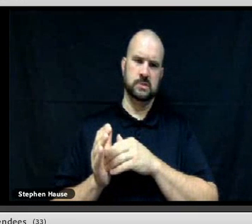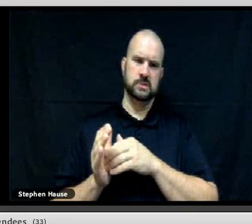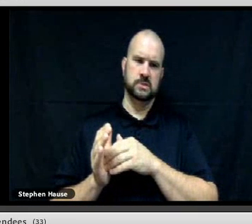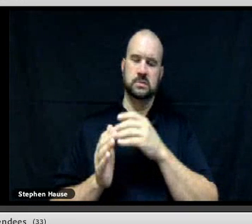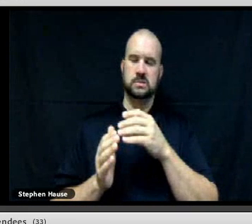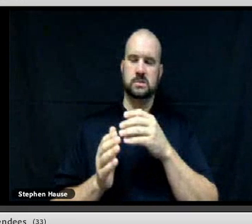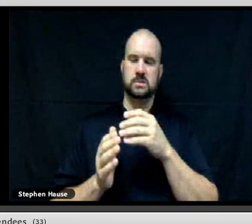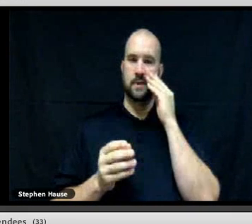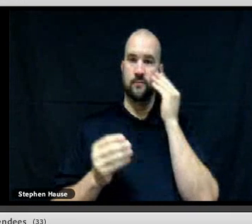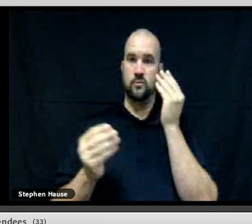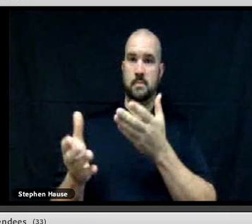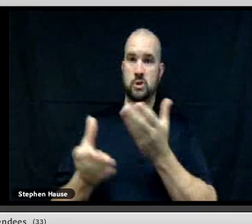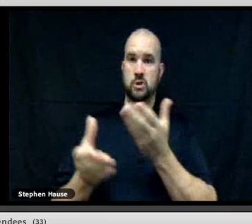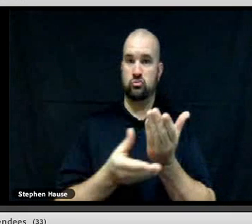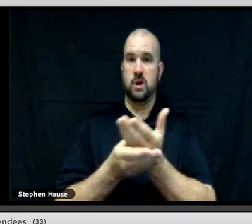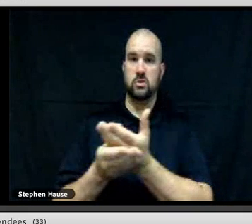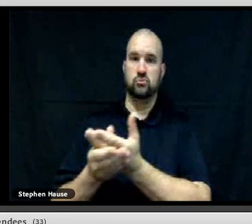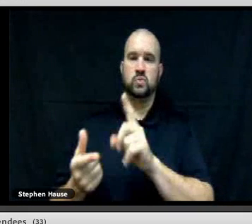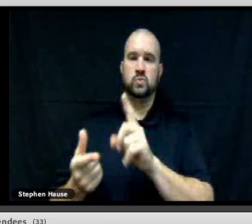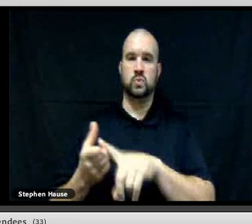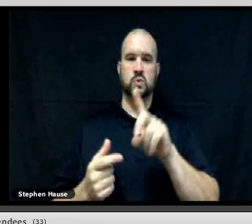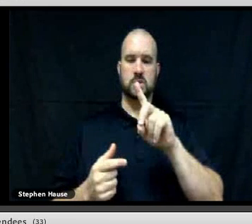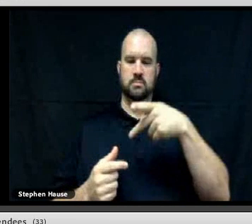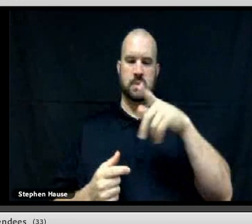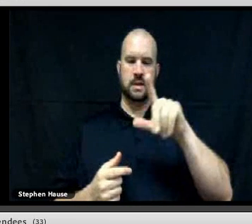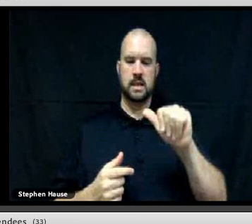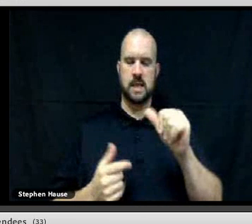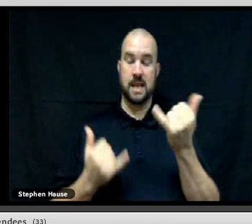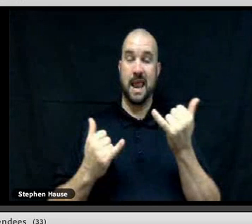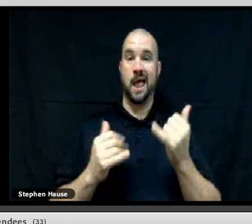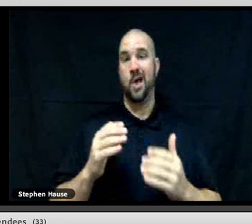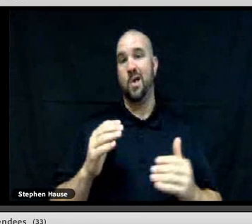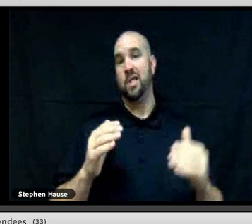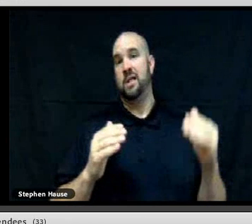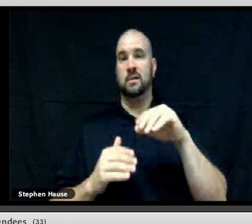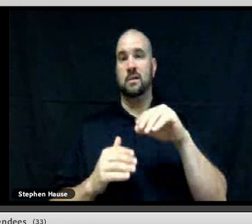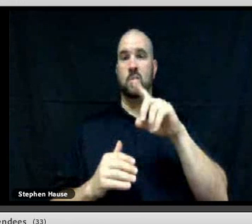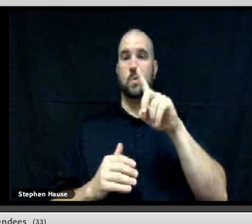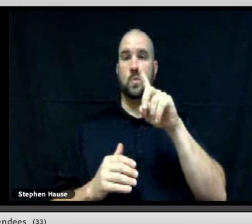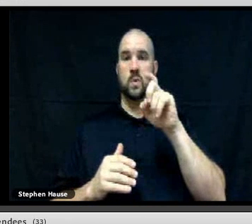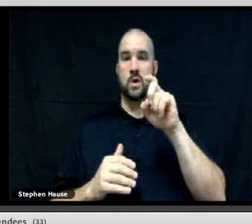Uh, we're up to 148,000 records now, so that's really great.